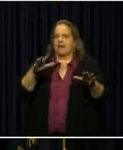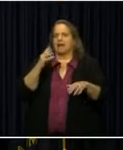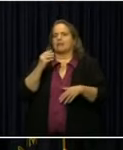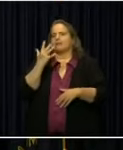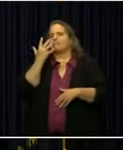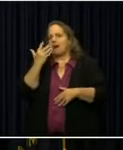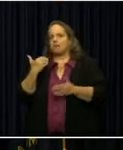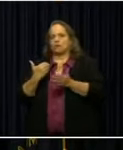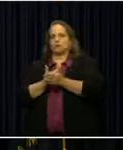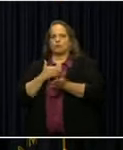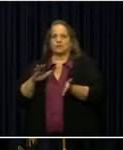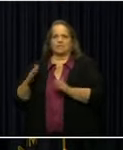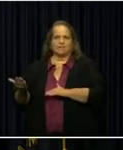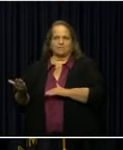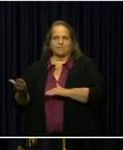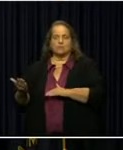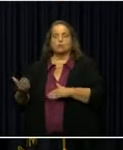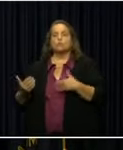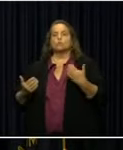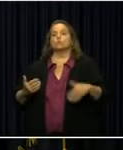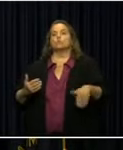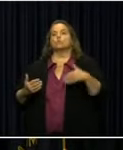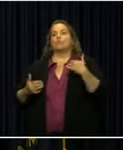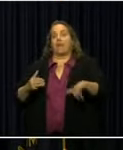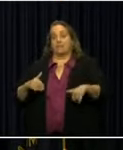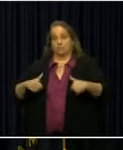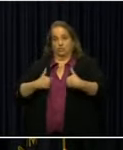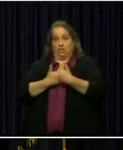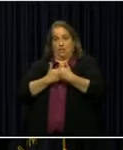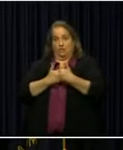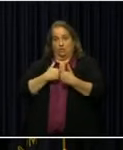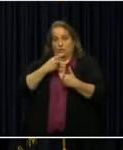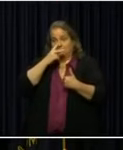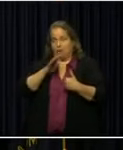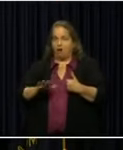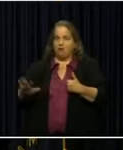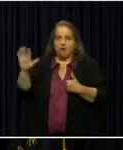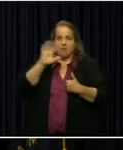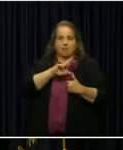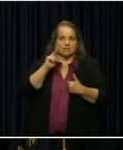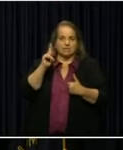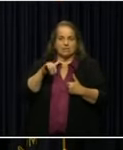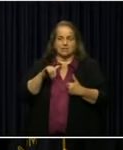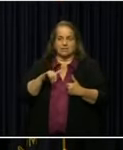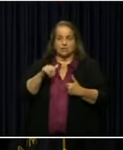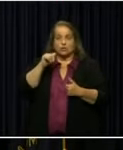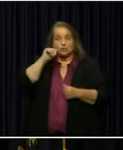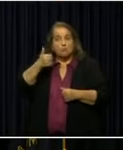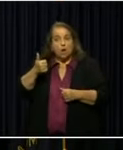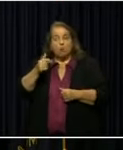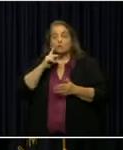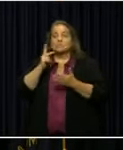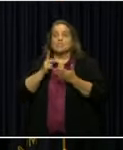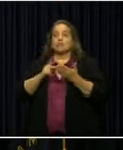INVOLVED. THESE ARE STATES LED BY DEMOCRATS, REPUBLICANS. ON ITS A GROUP OF STATES THAT I